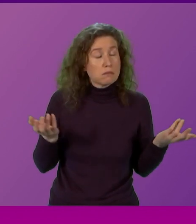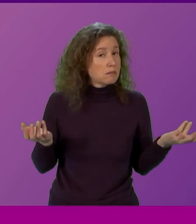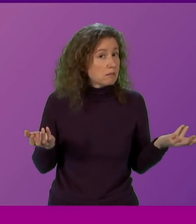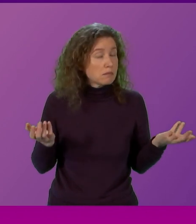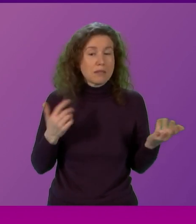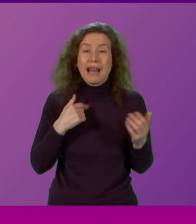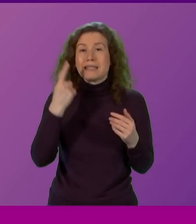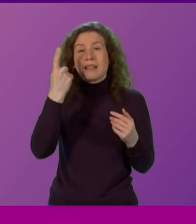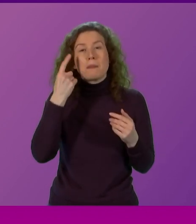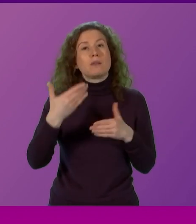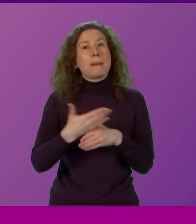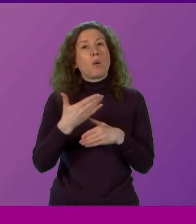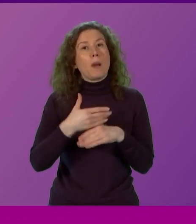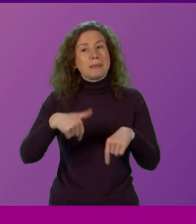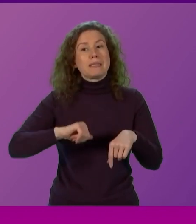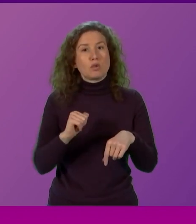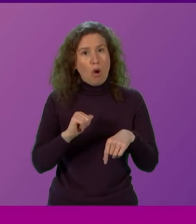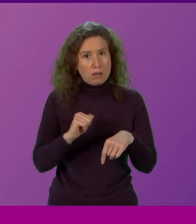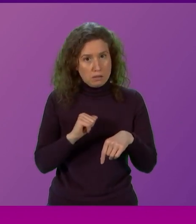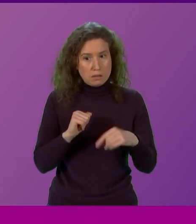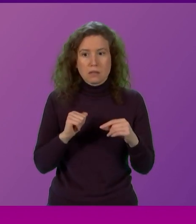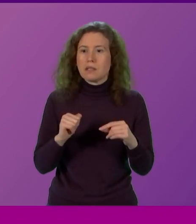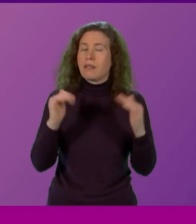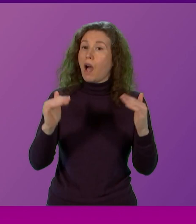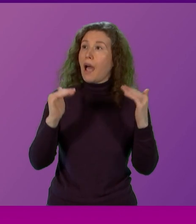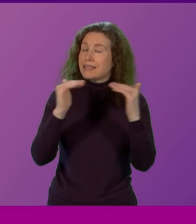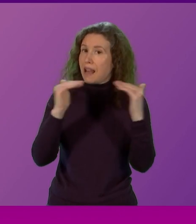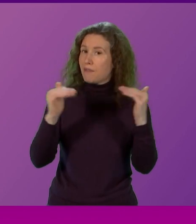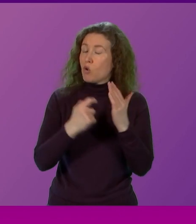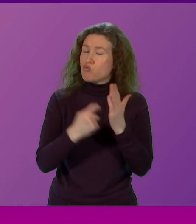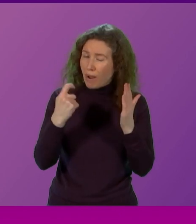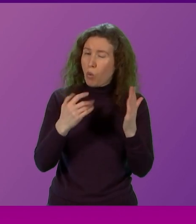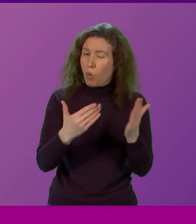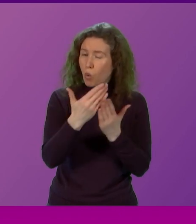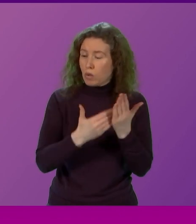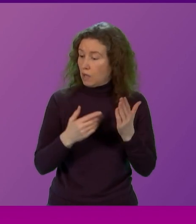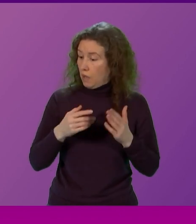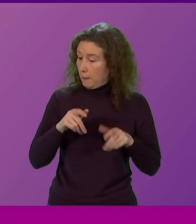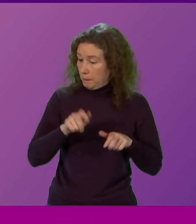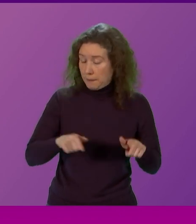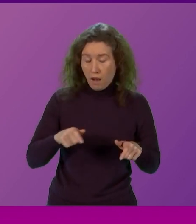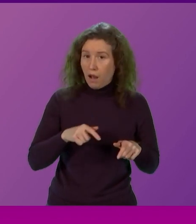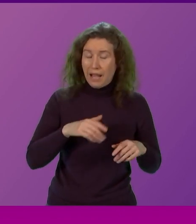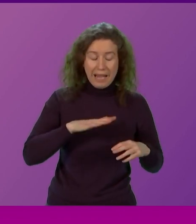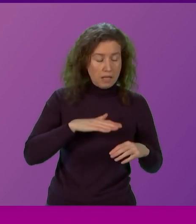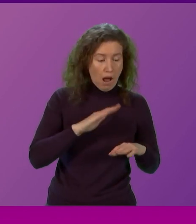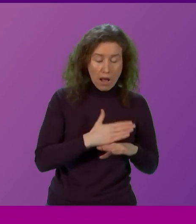Employment in Scotland is at its highest level, I think, on record, and unemployment is at its lowest level.